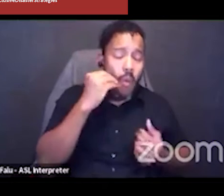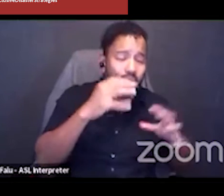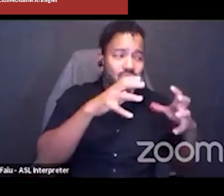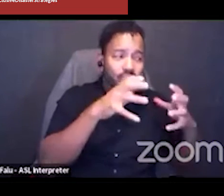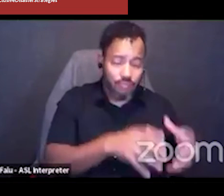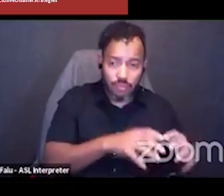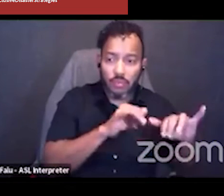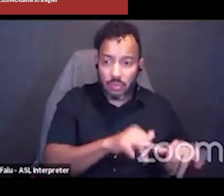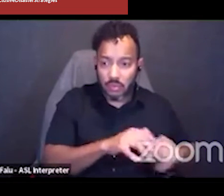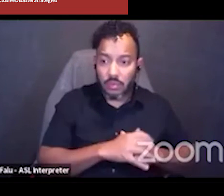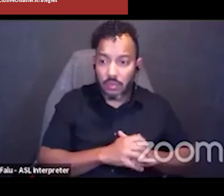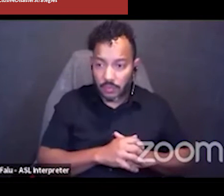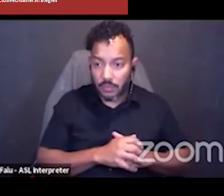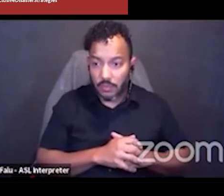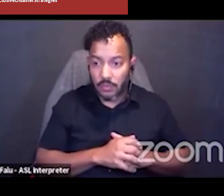that is the solution.